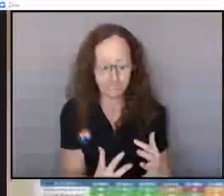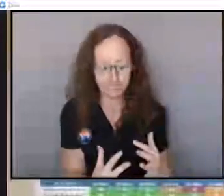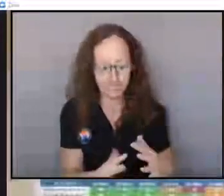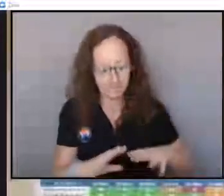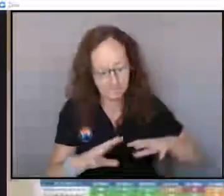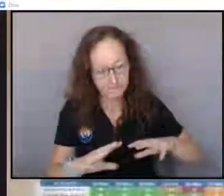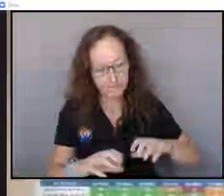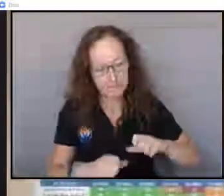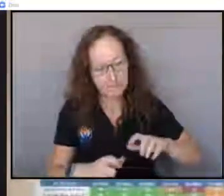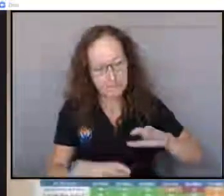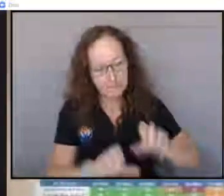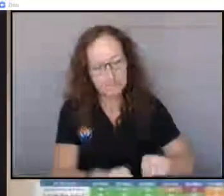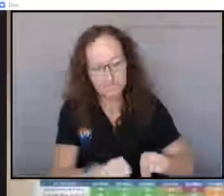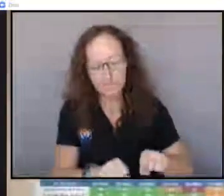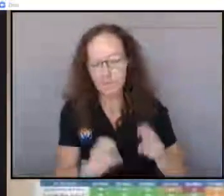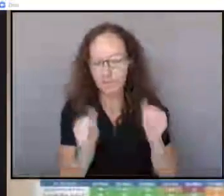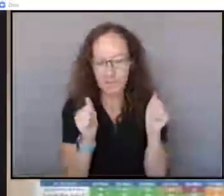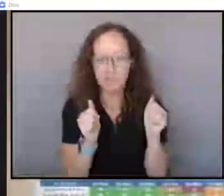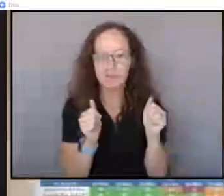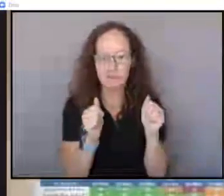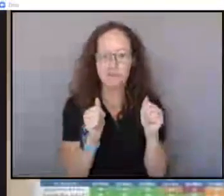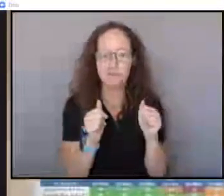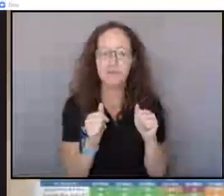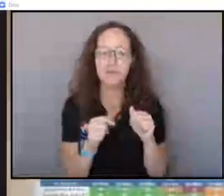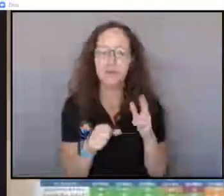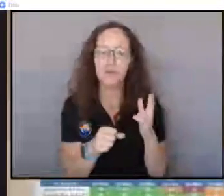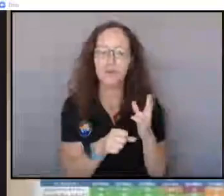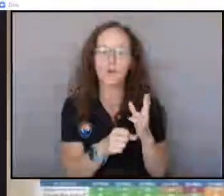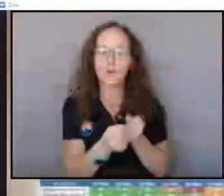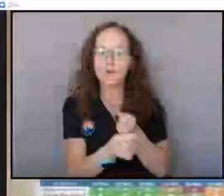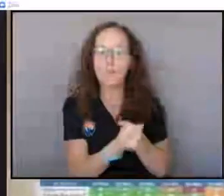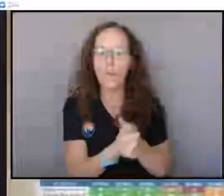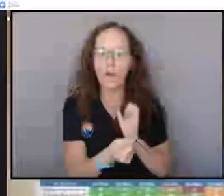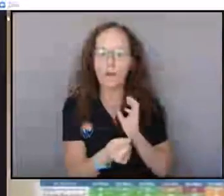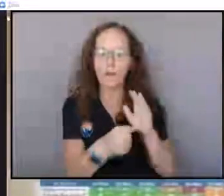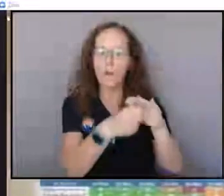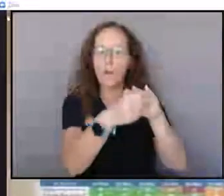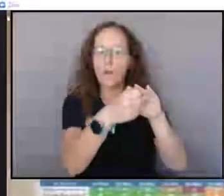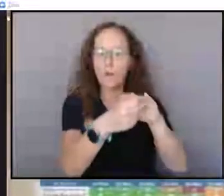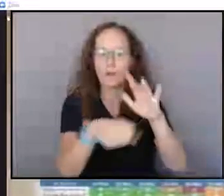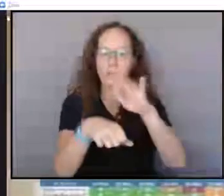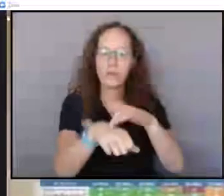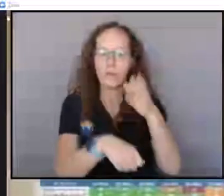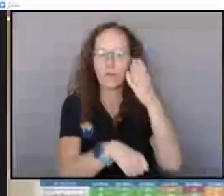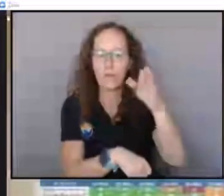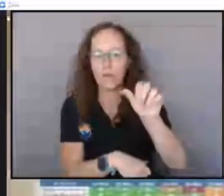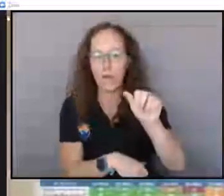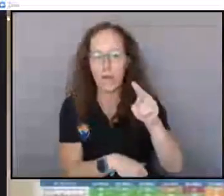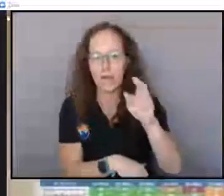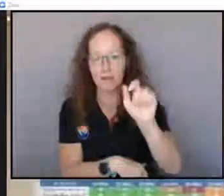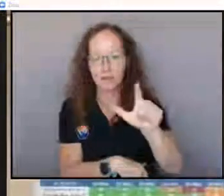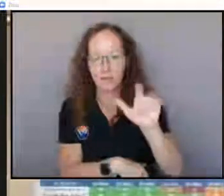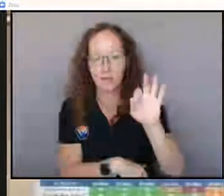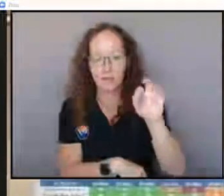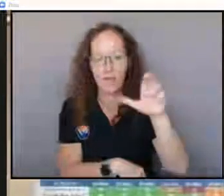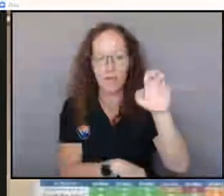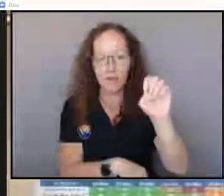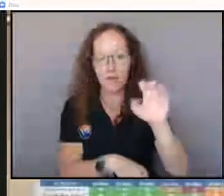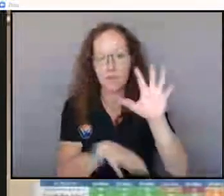IN ANGEL FIRE TO ATTACK THOSE QUICKLY AND KEEP THEM TO A MINIMUM.